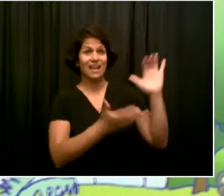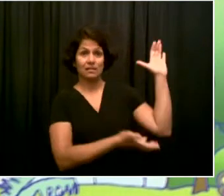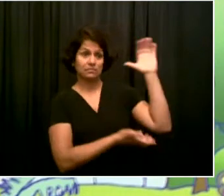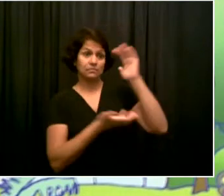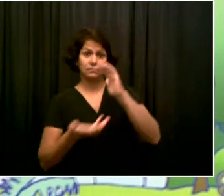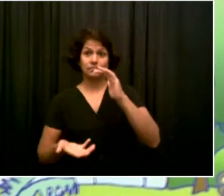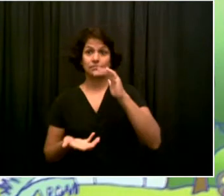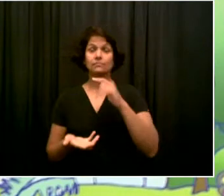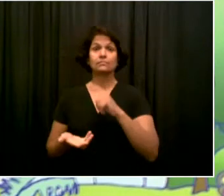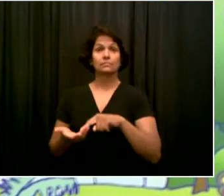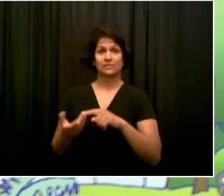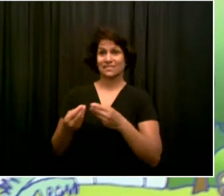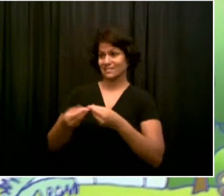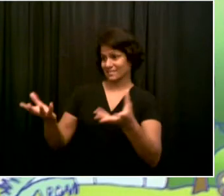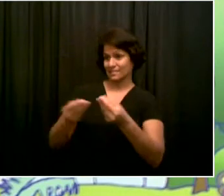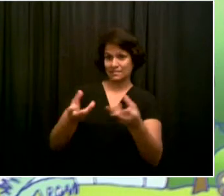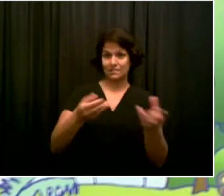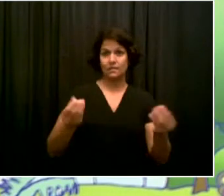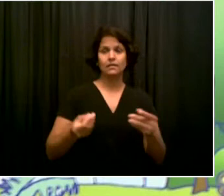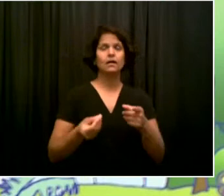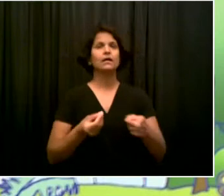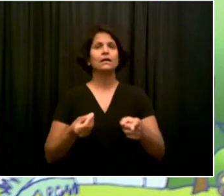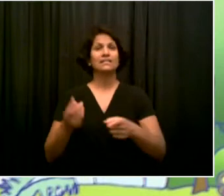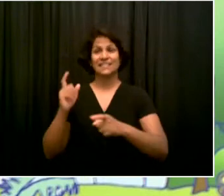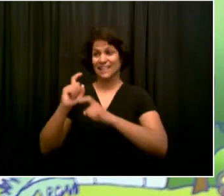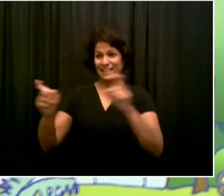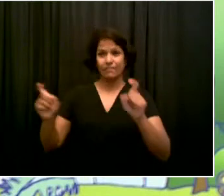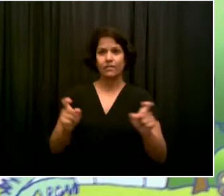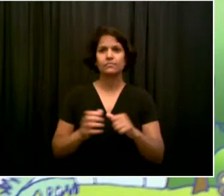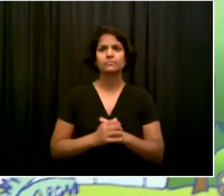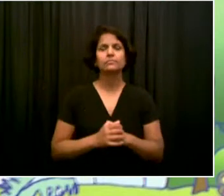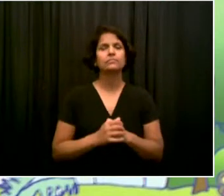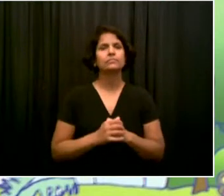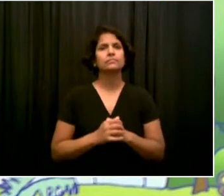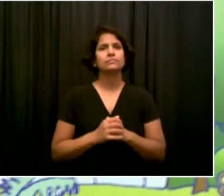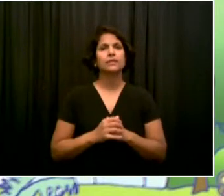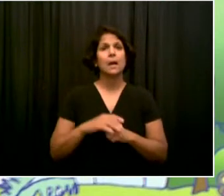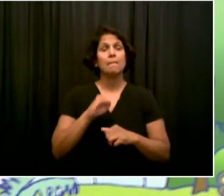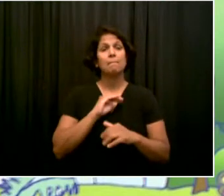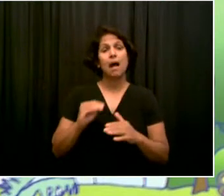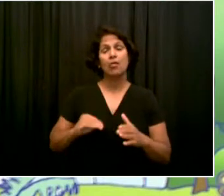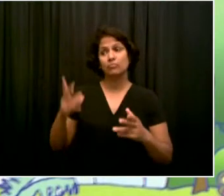FACT THAT HE HELD IT SINCE APRIL, REPORTEDLY. I HAVE NOT SEEN THE STORY, DON'T WANT TO COMMENT ON